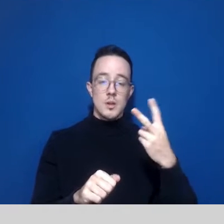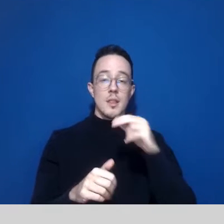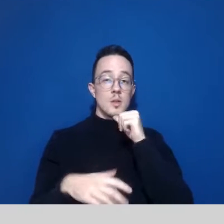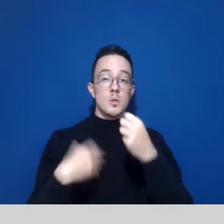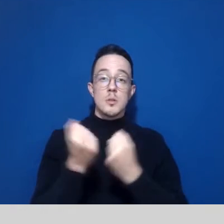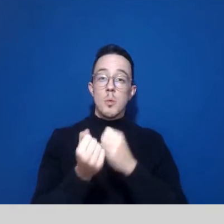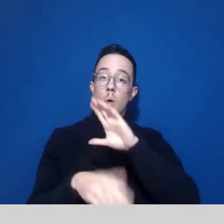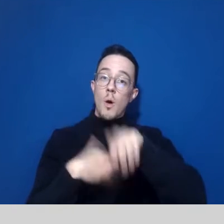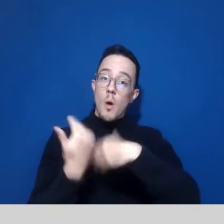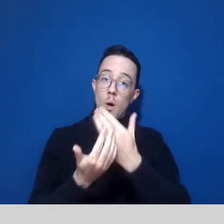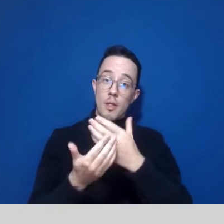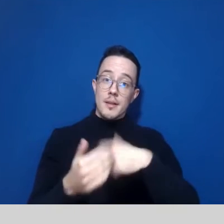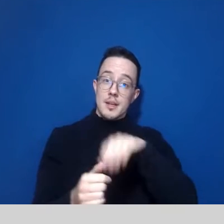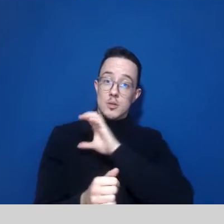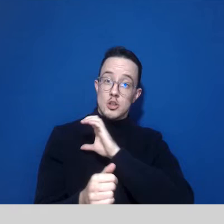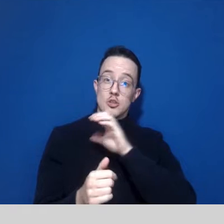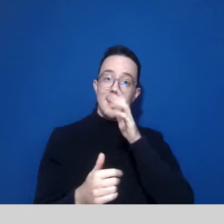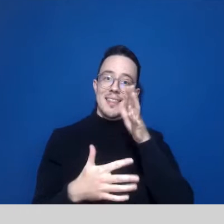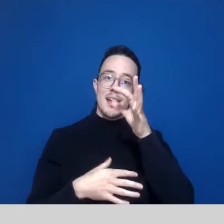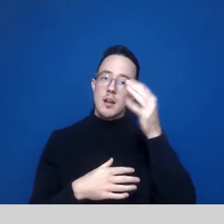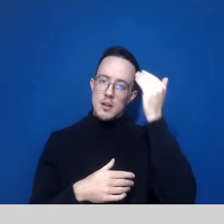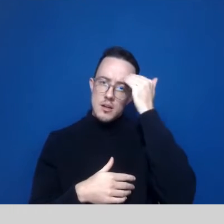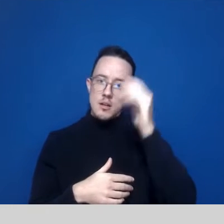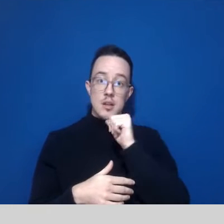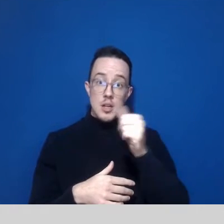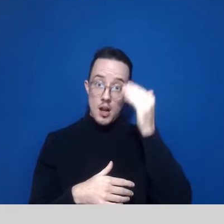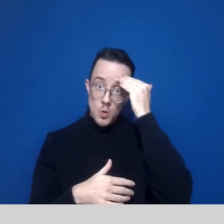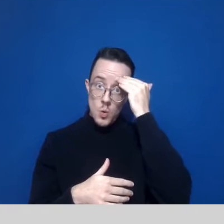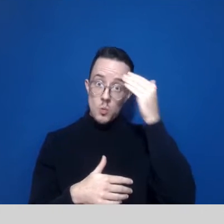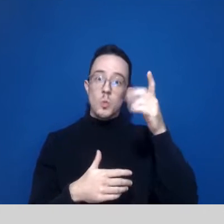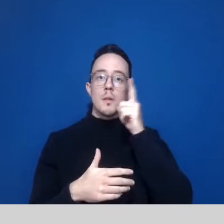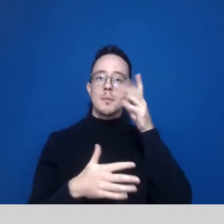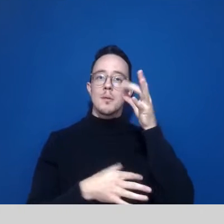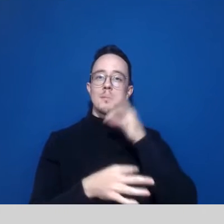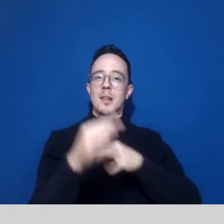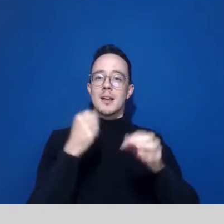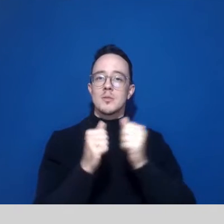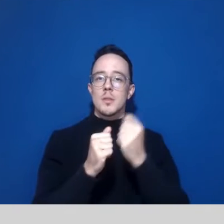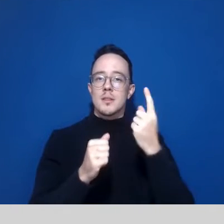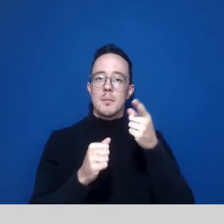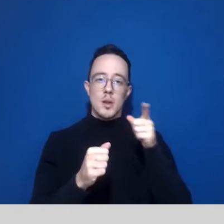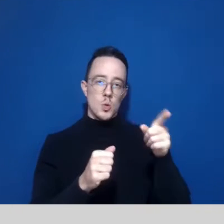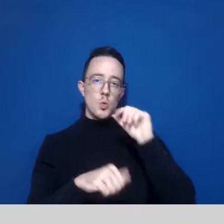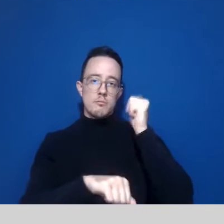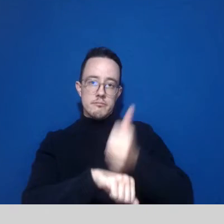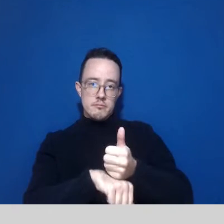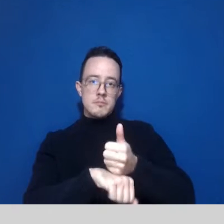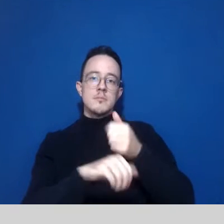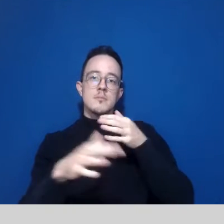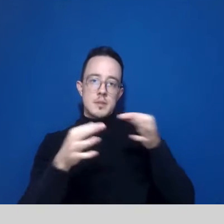which don't support all characters and the invalid, or unknown characters will be replaced by something that you define.